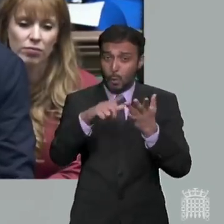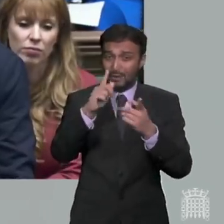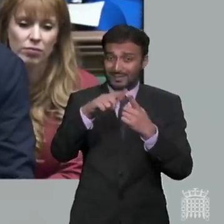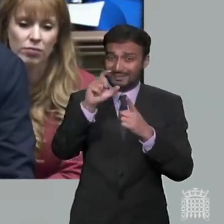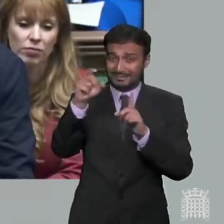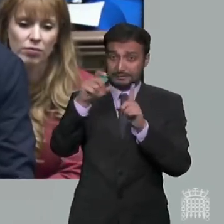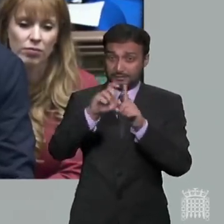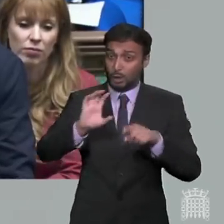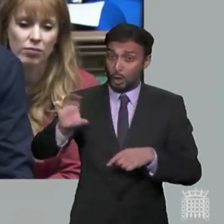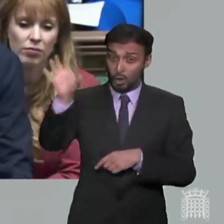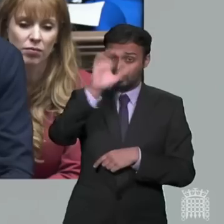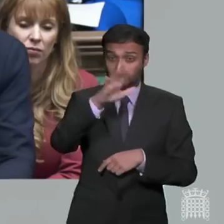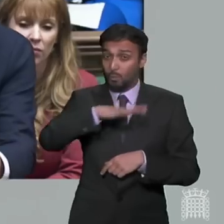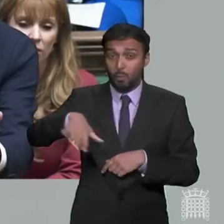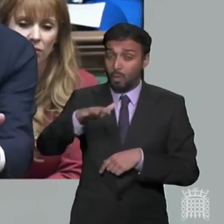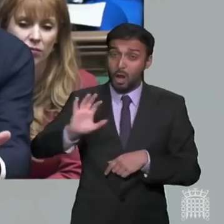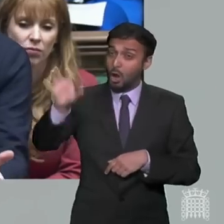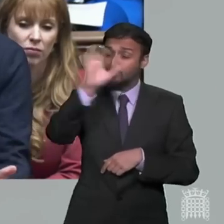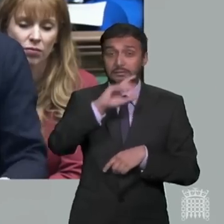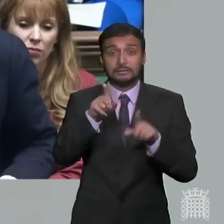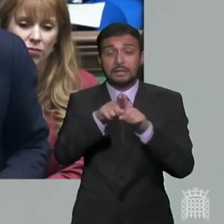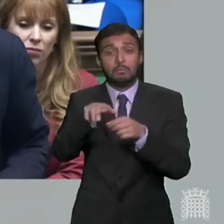covid and Ukraine, and he wants a pat on the back.